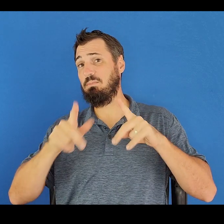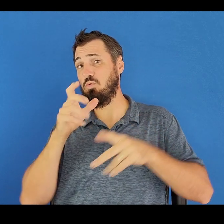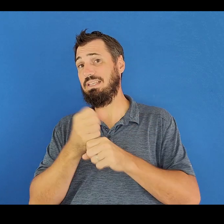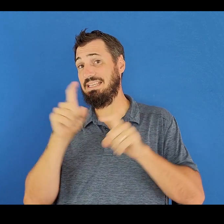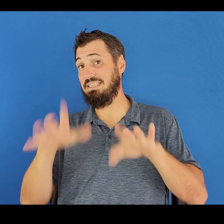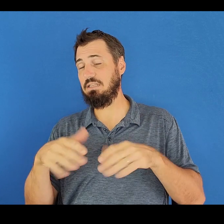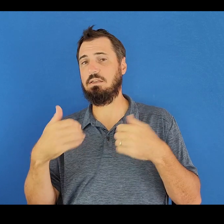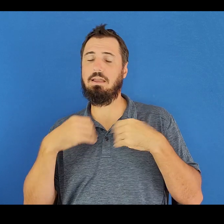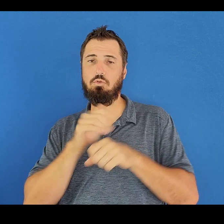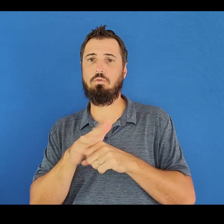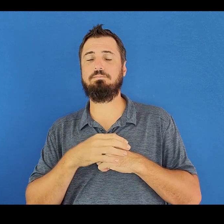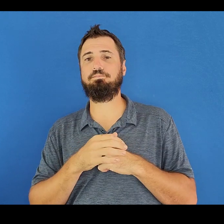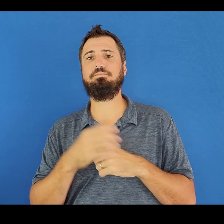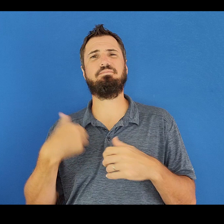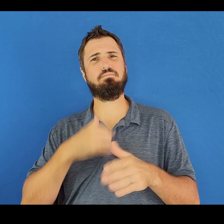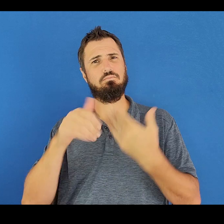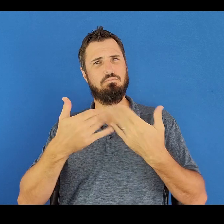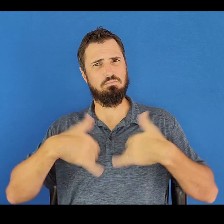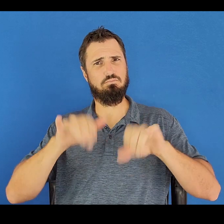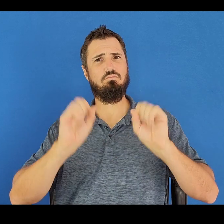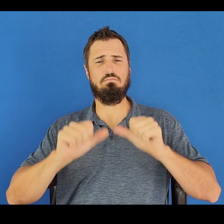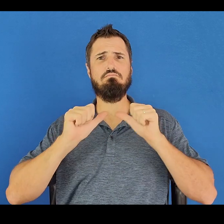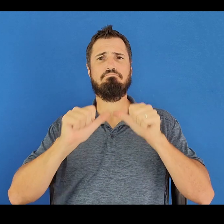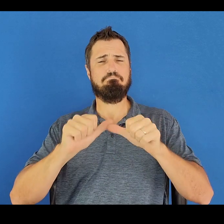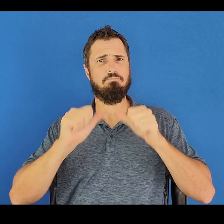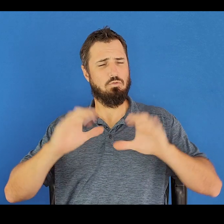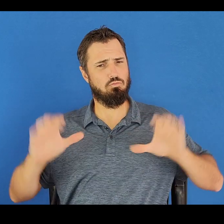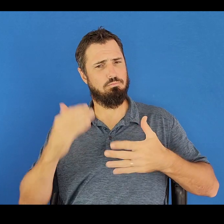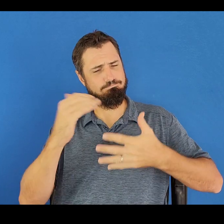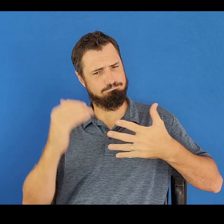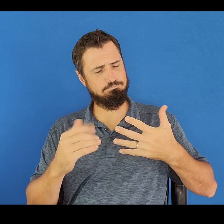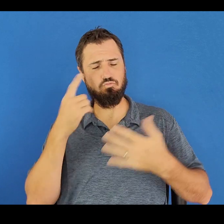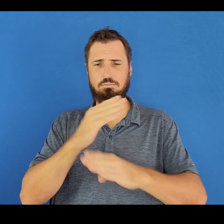We can and should all continue to take steps to protect ourselves and those around us